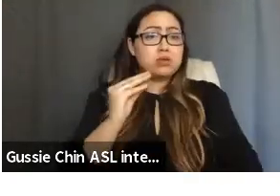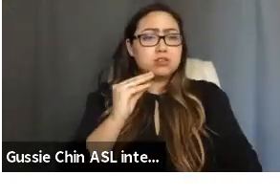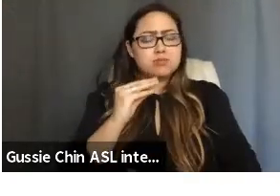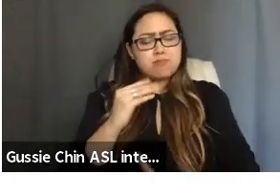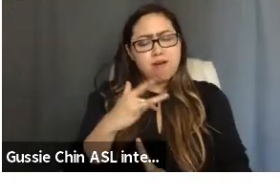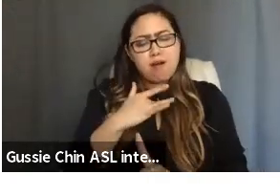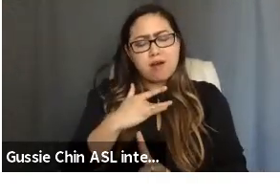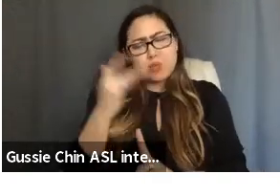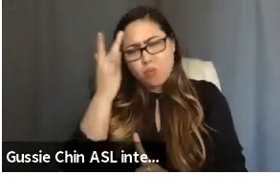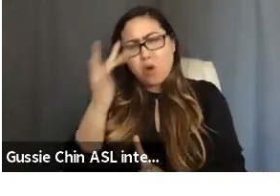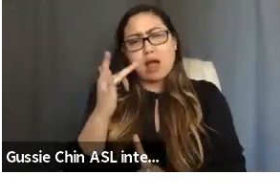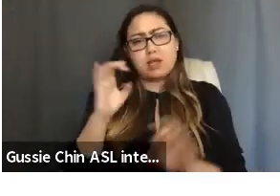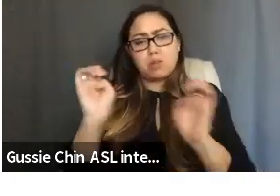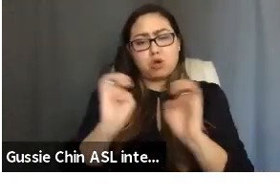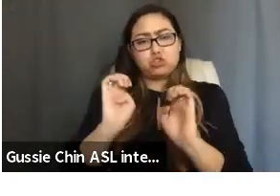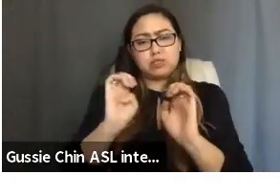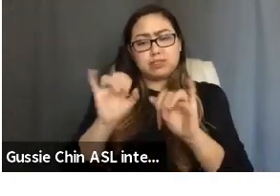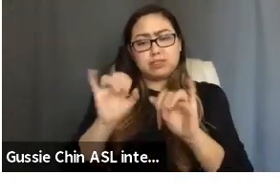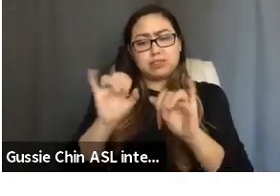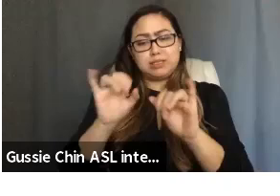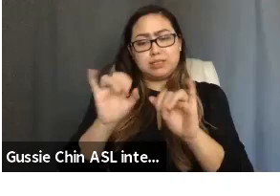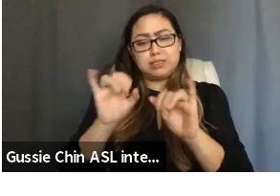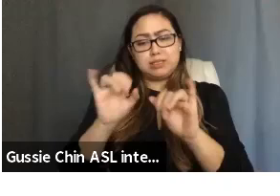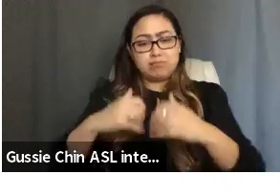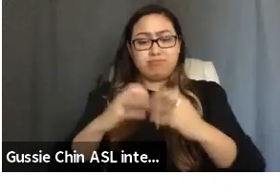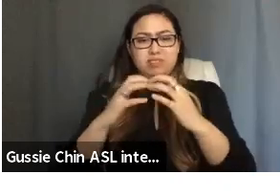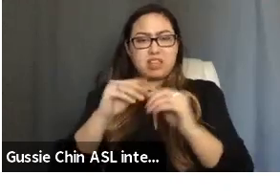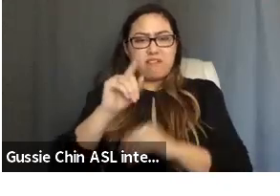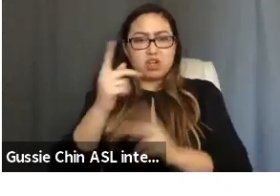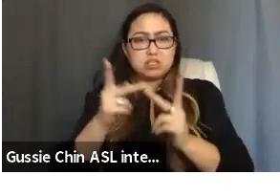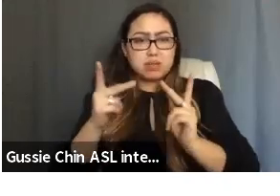emergency systems exist in the first place. It's not for the hurricanes over